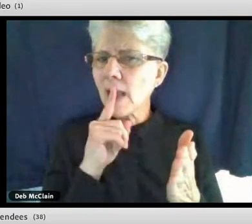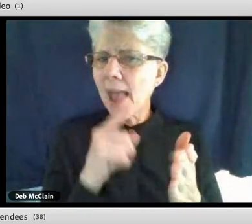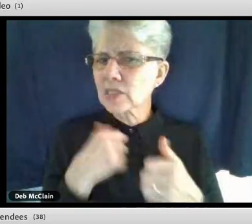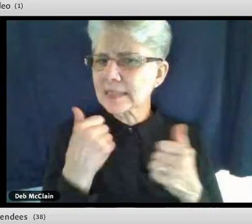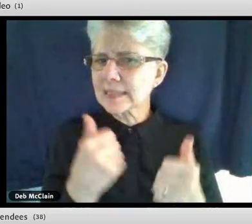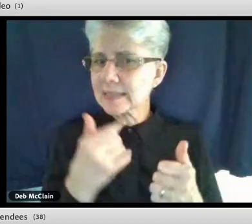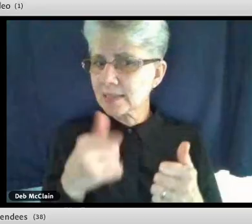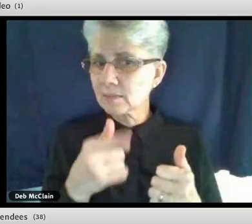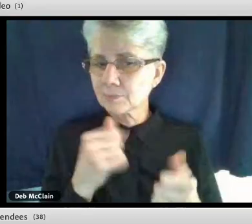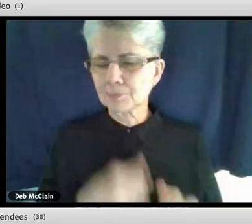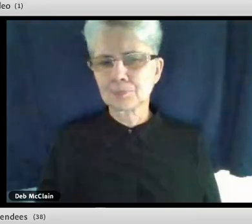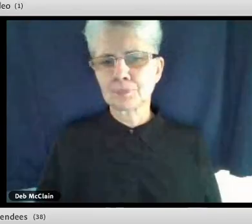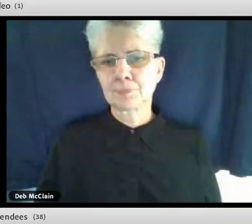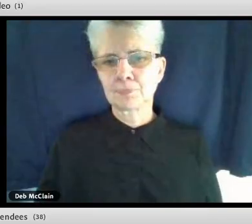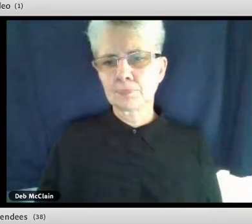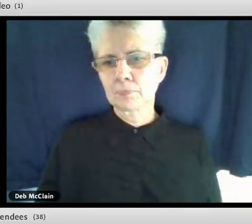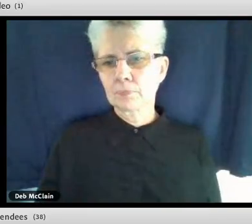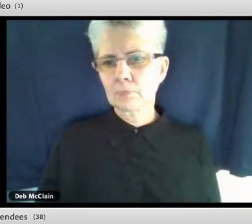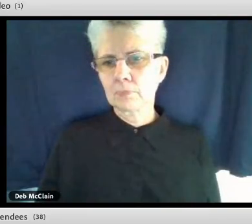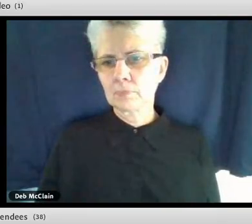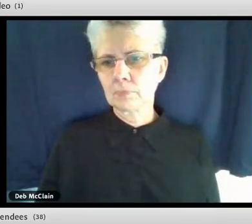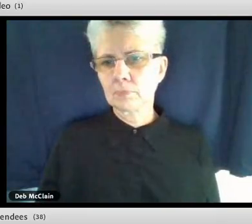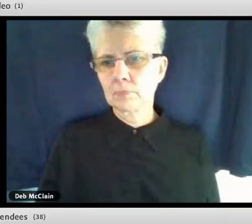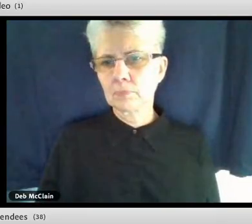So what would you do to check to see if this doctor actually existed?